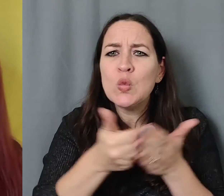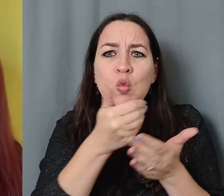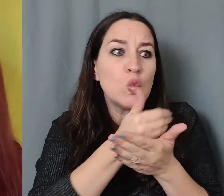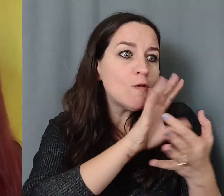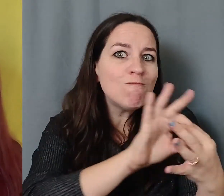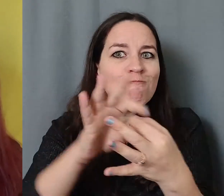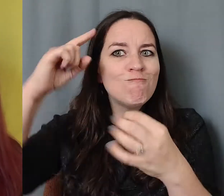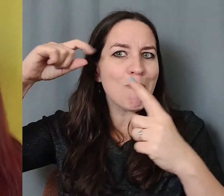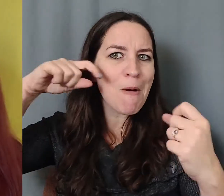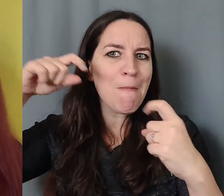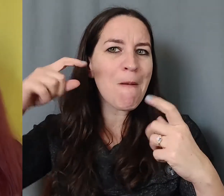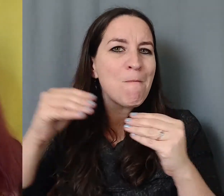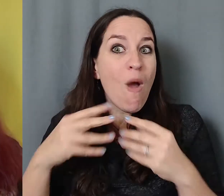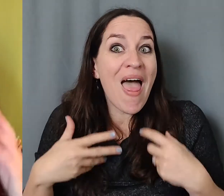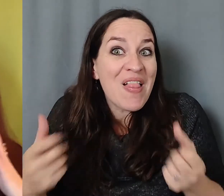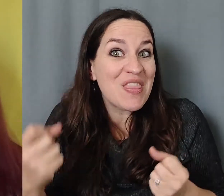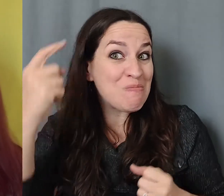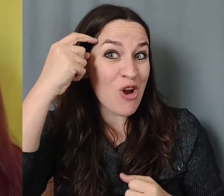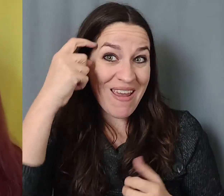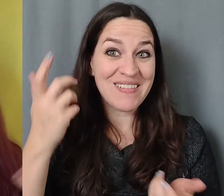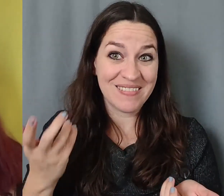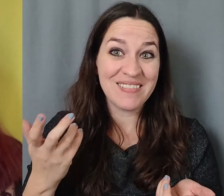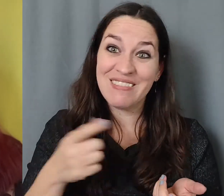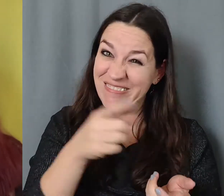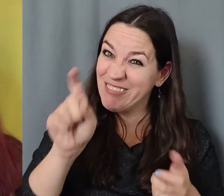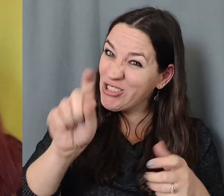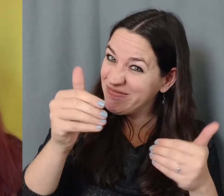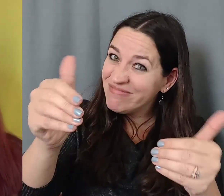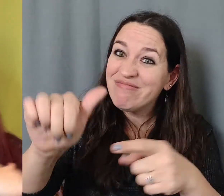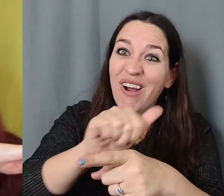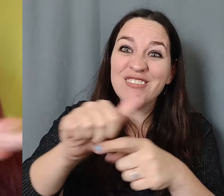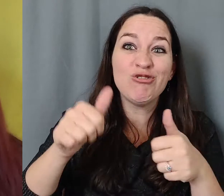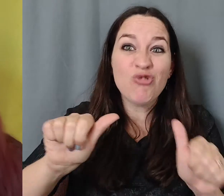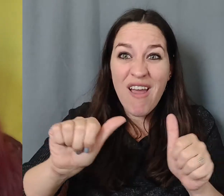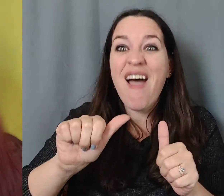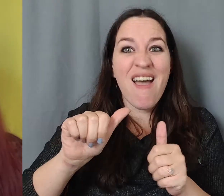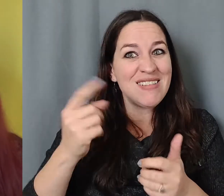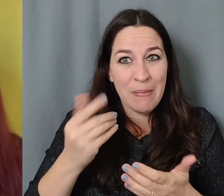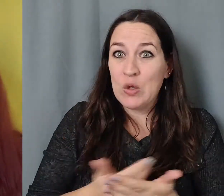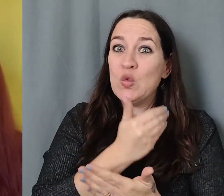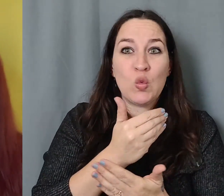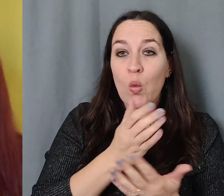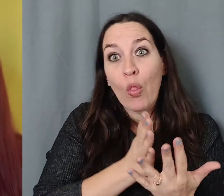It will keep you sharp. You want to have good brain health. You've got to be a beginner at things through your whole life. That has to happen.